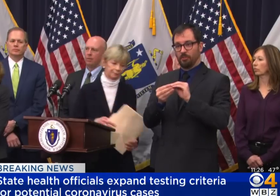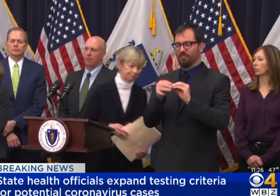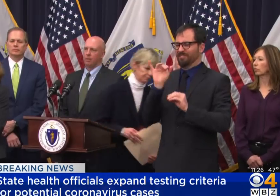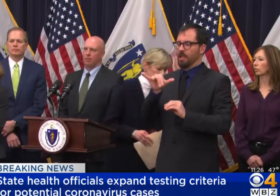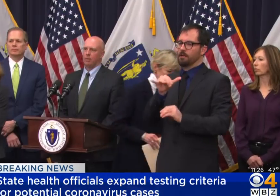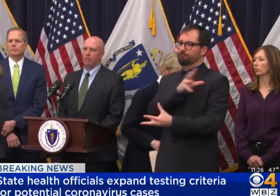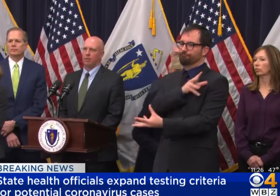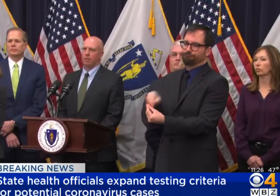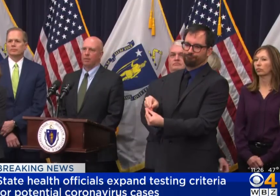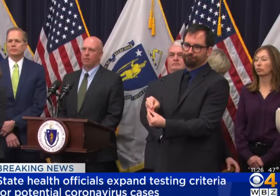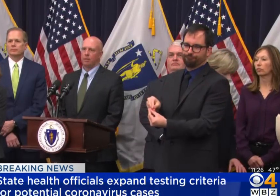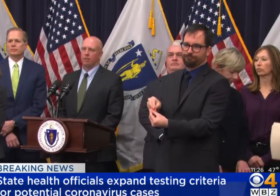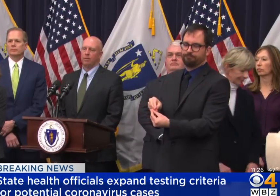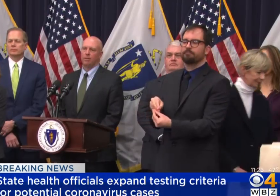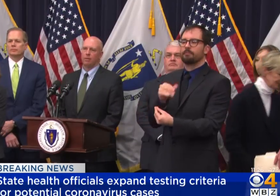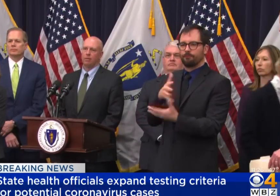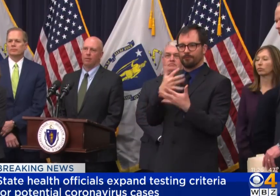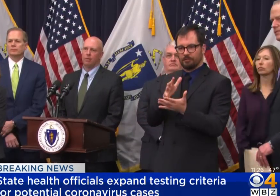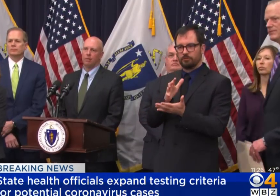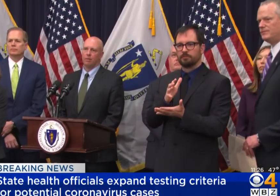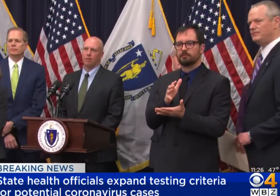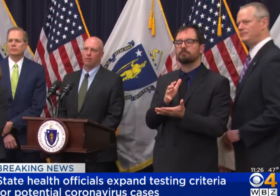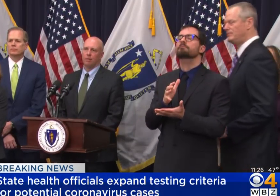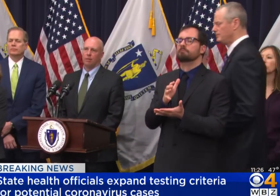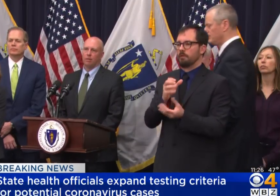SO THAT IS THE NUMBER TO DATE